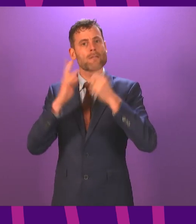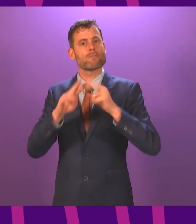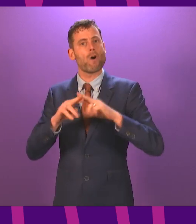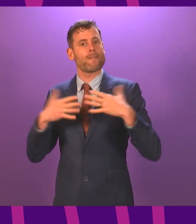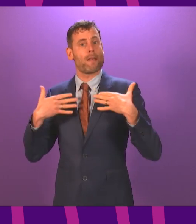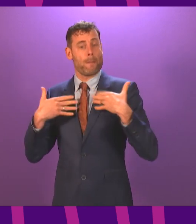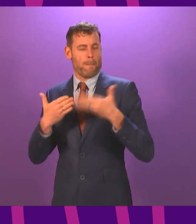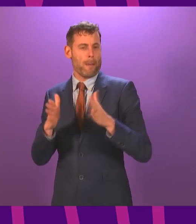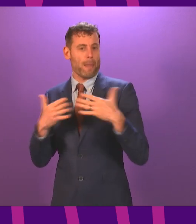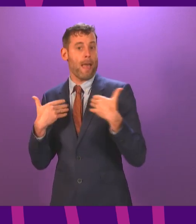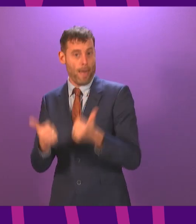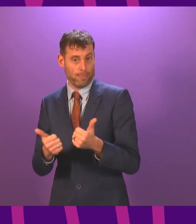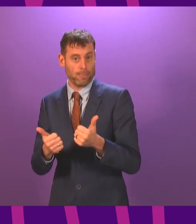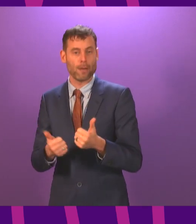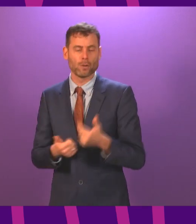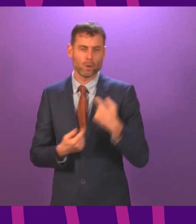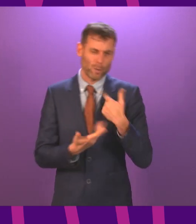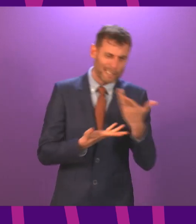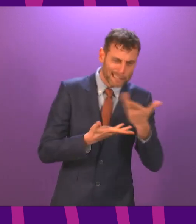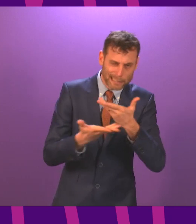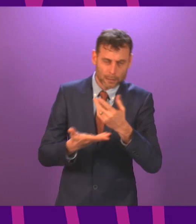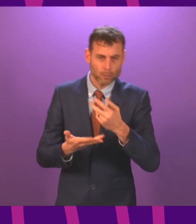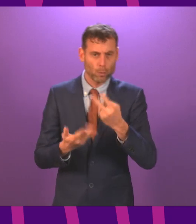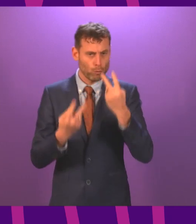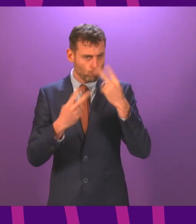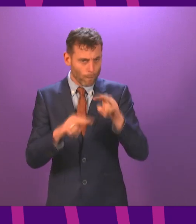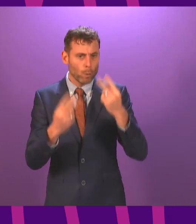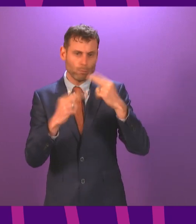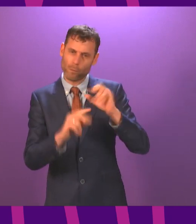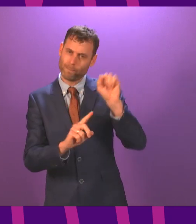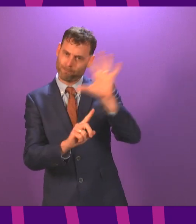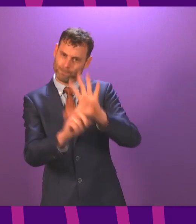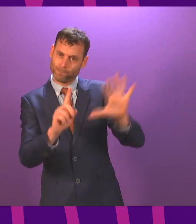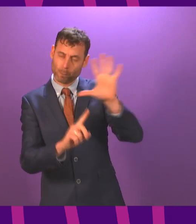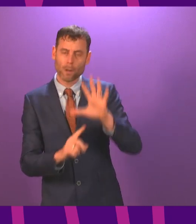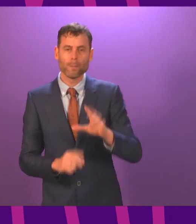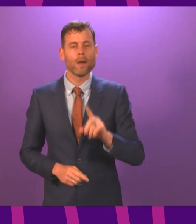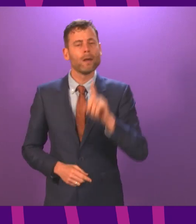Given the degree of uncertainty in the information that we have so far, and in recognition of